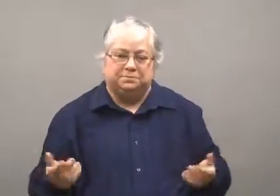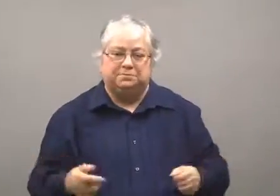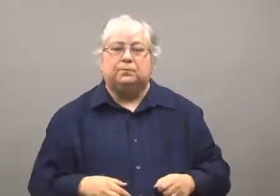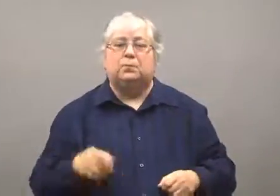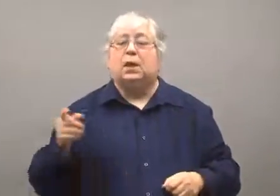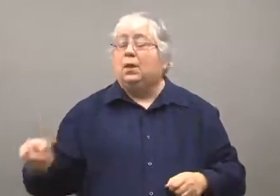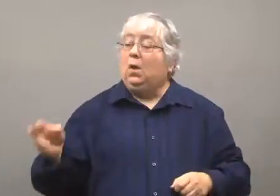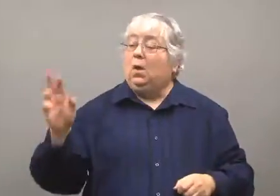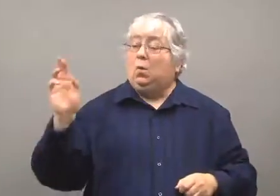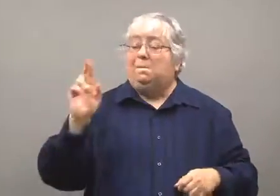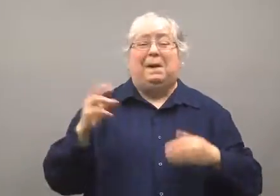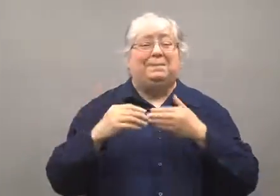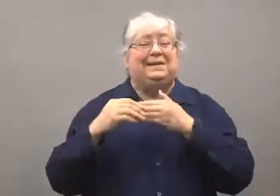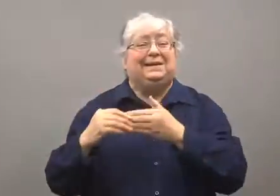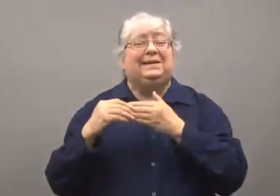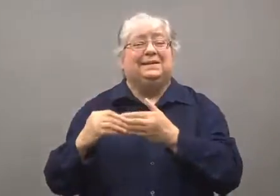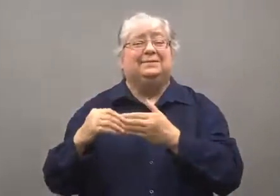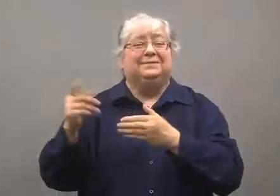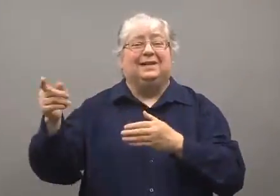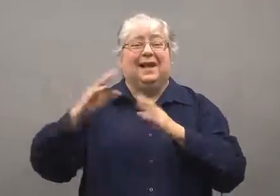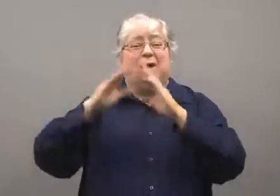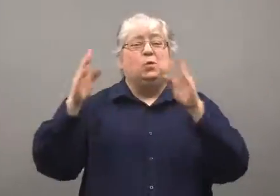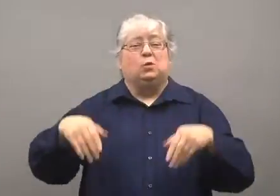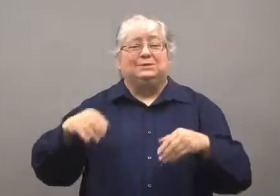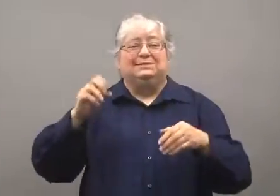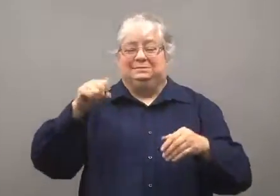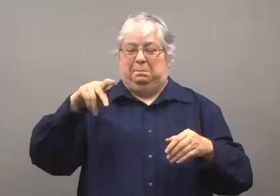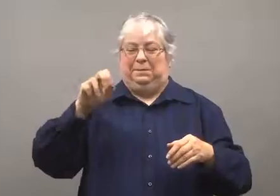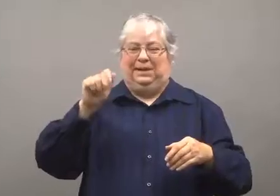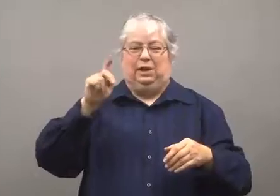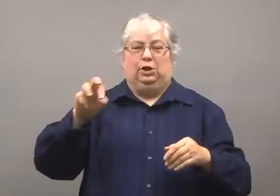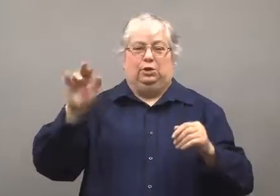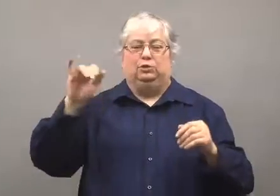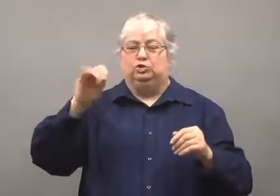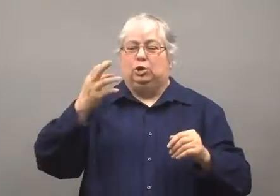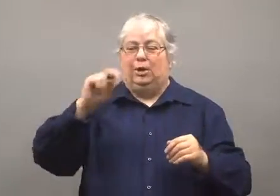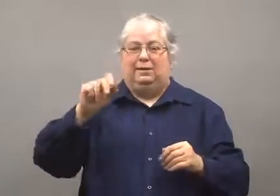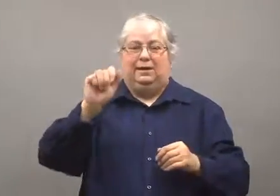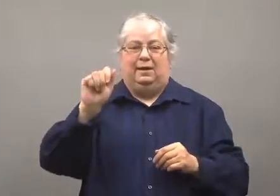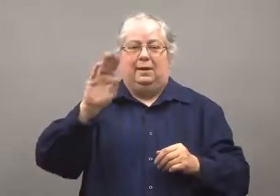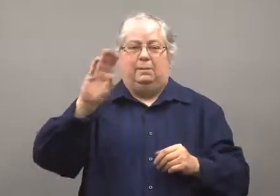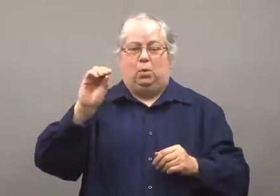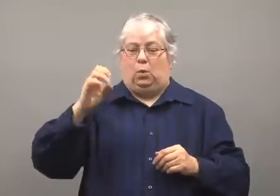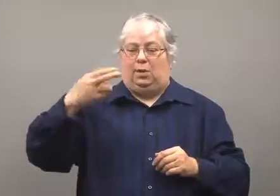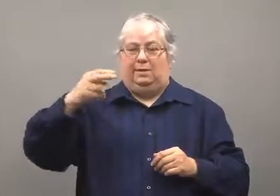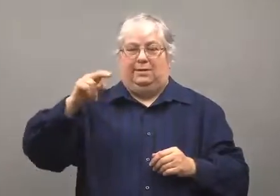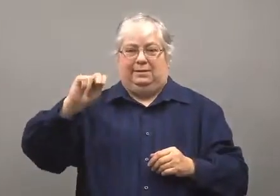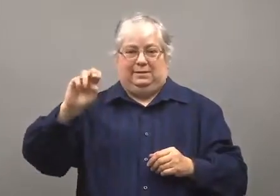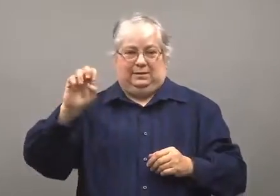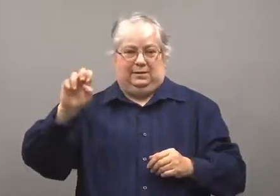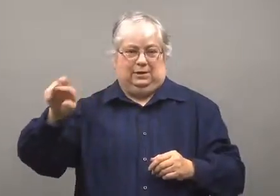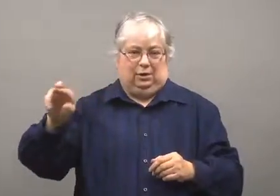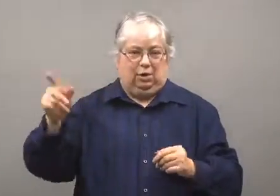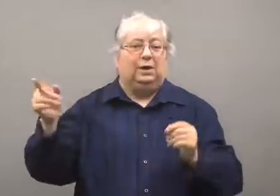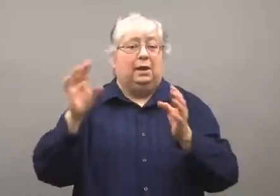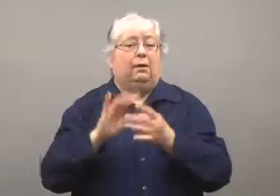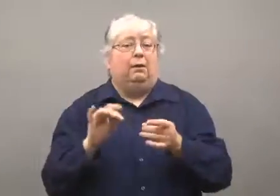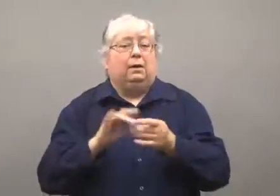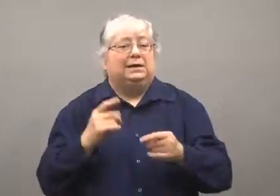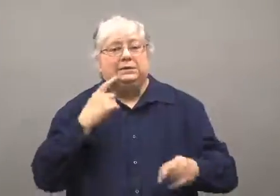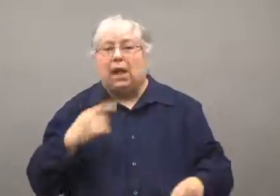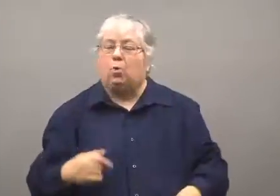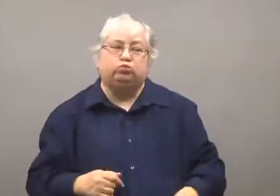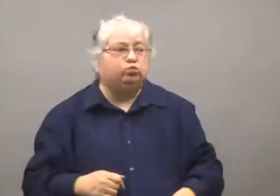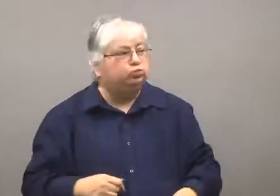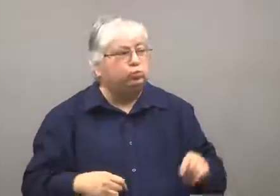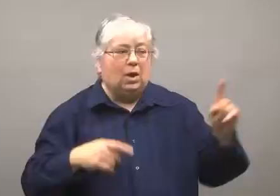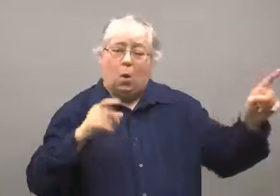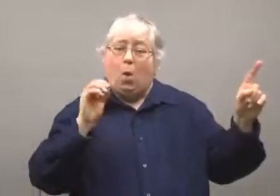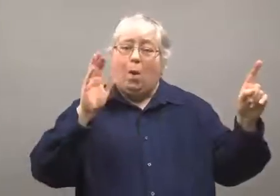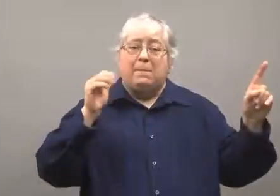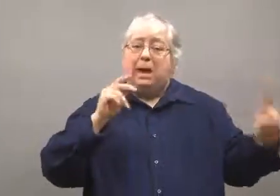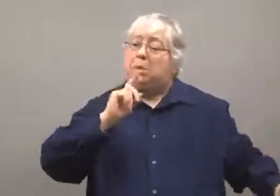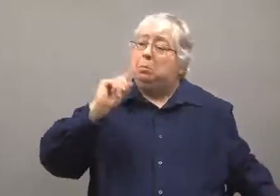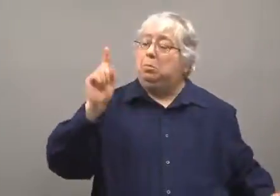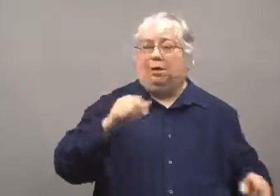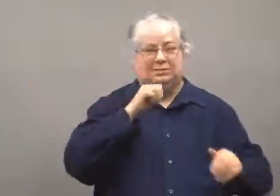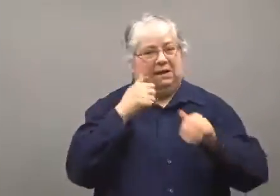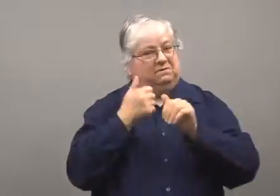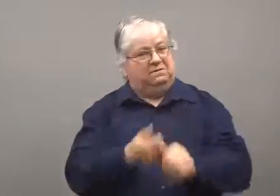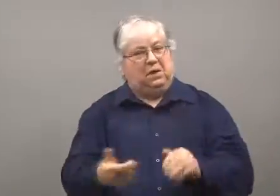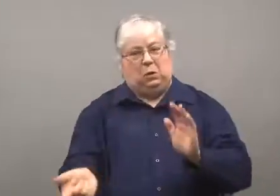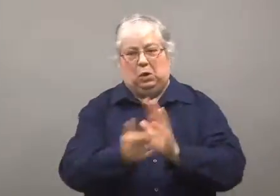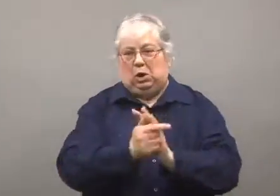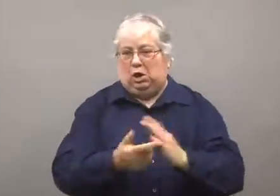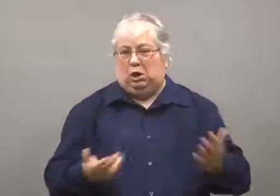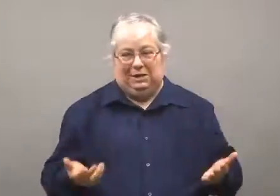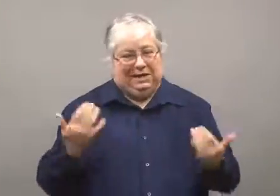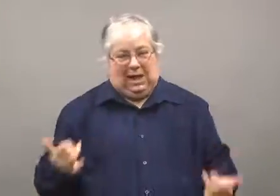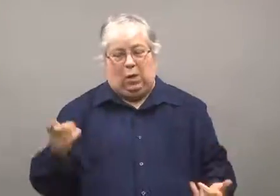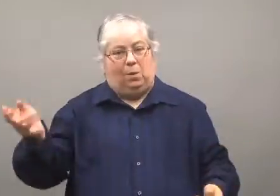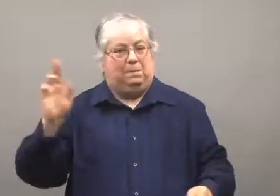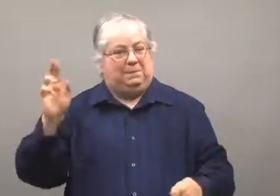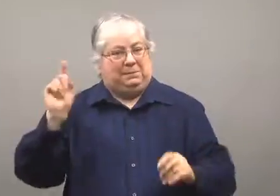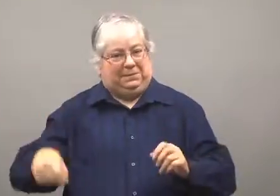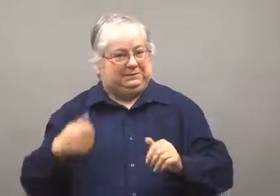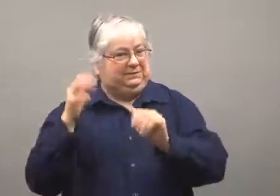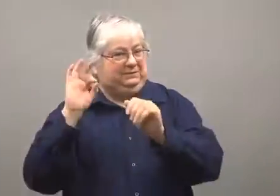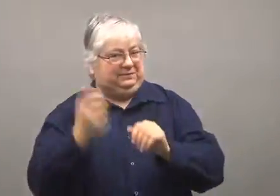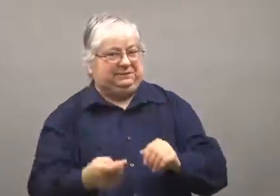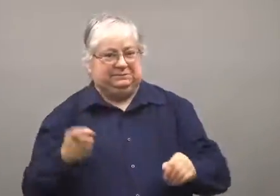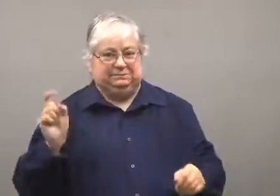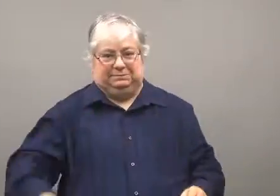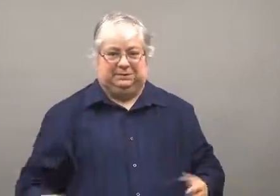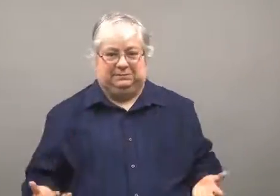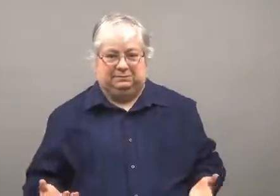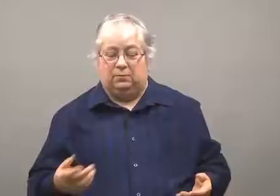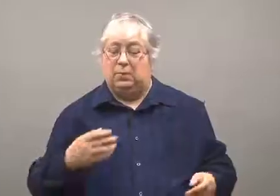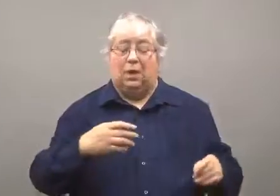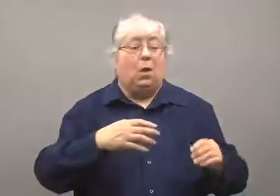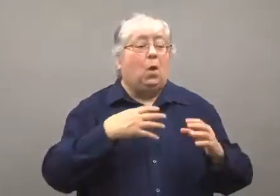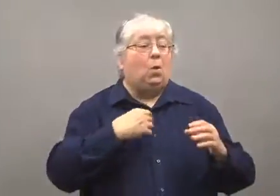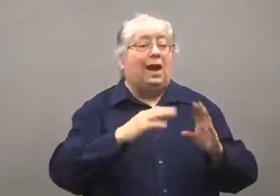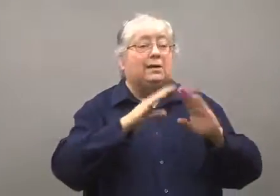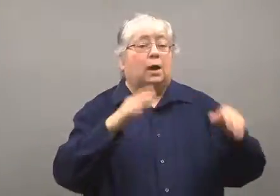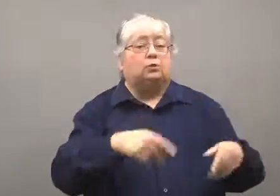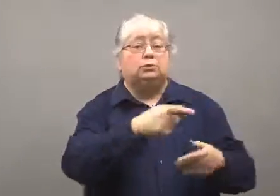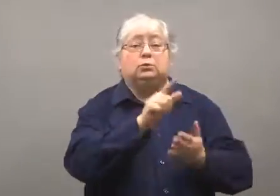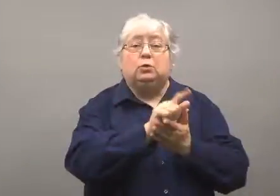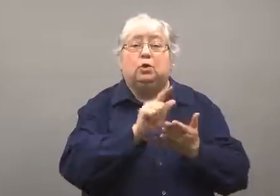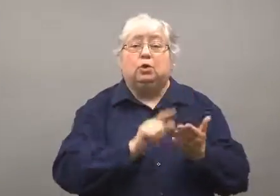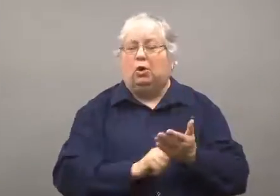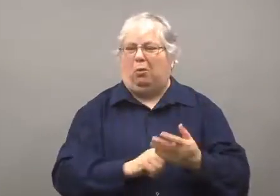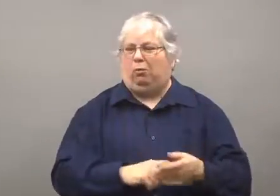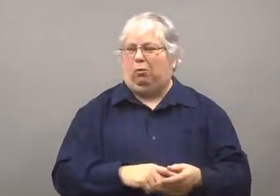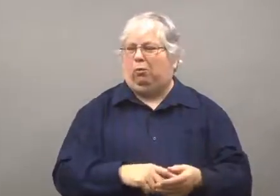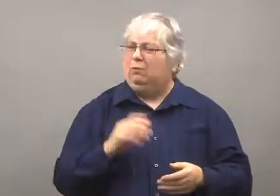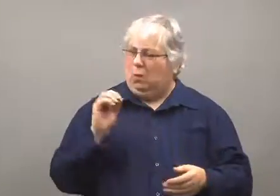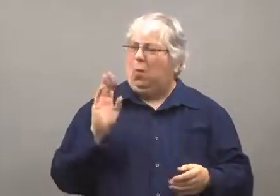Republican House Speaker John A. Boehner said Obama acted illegally.